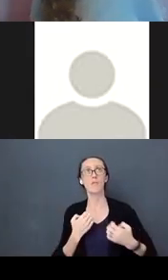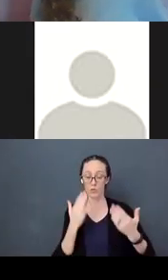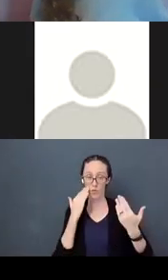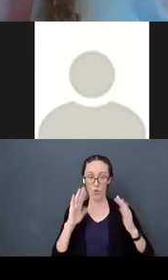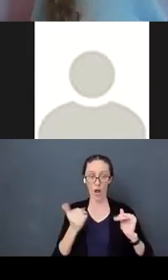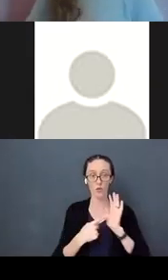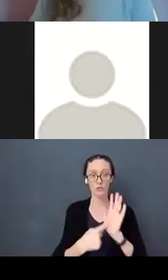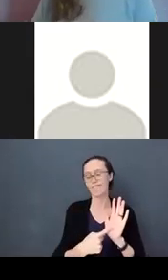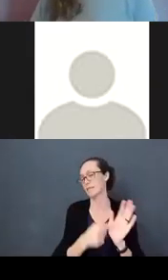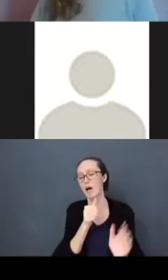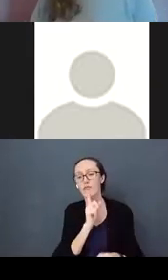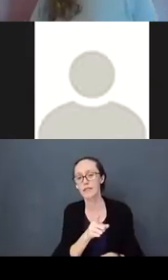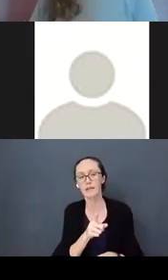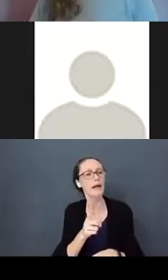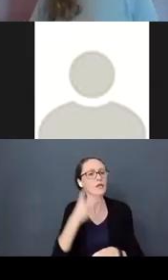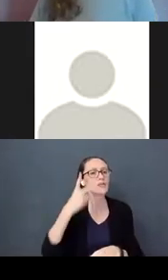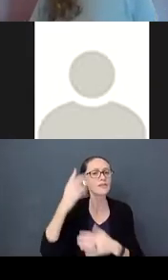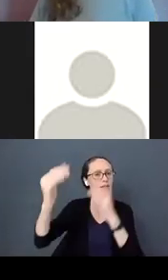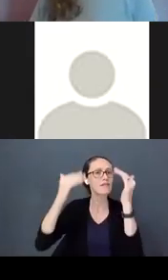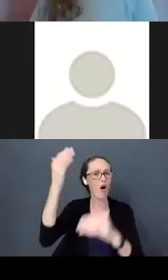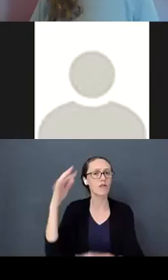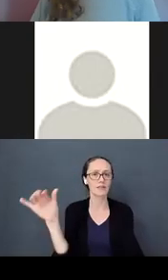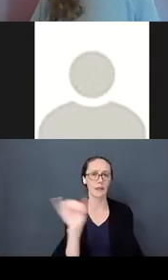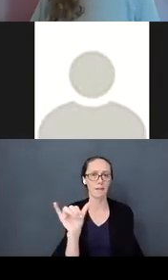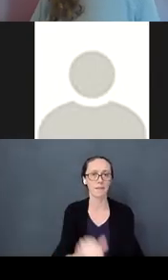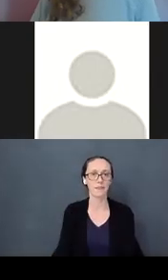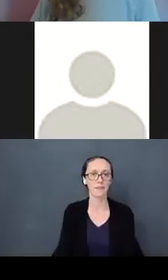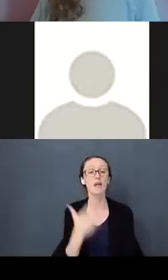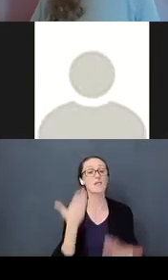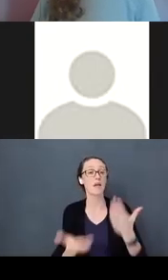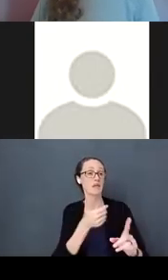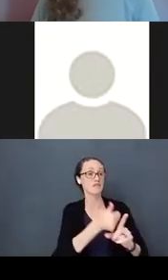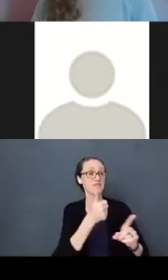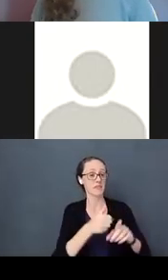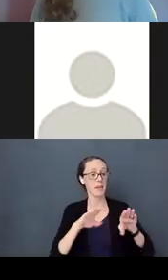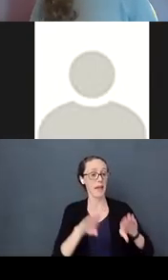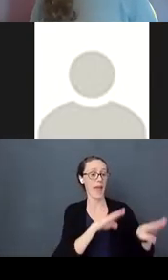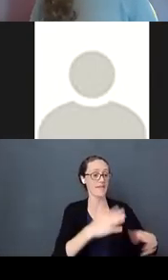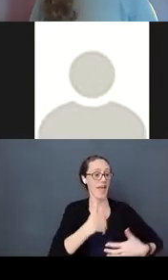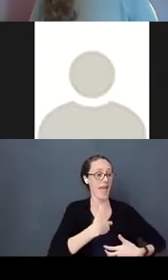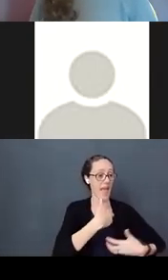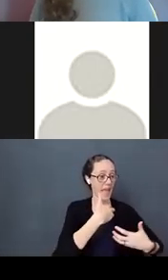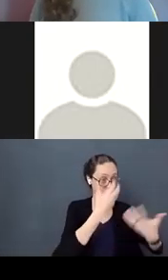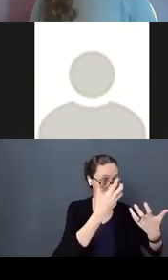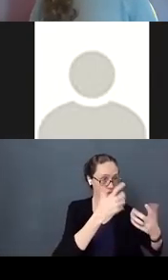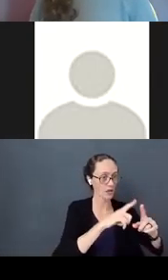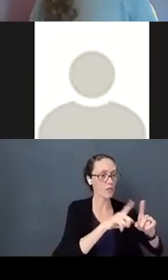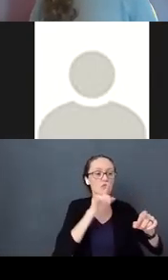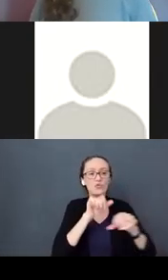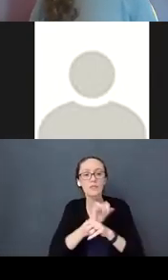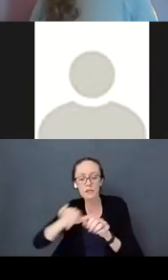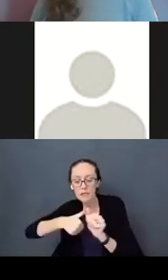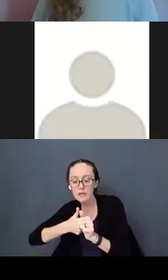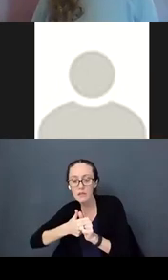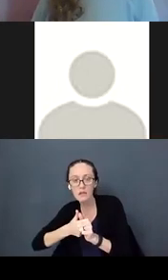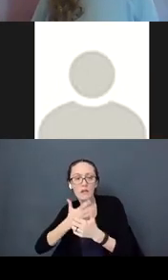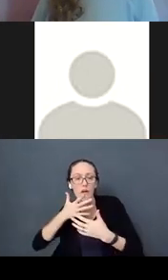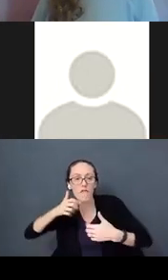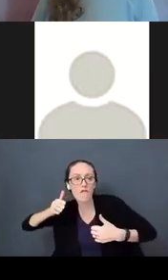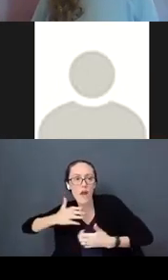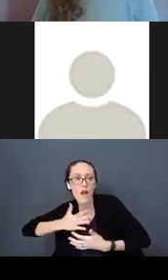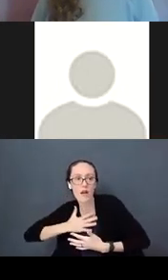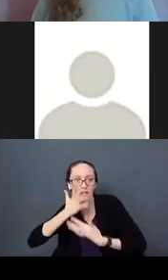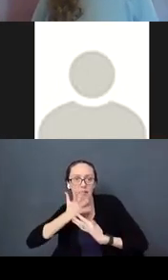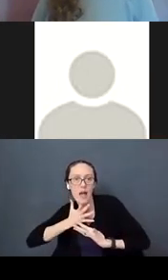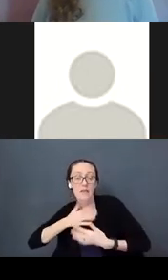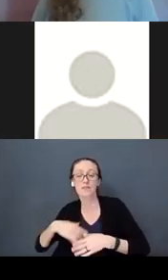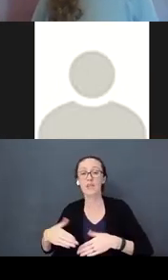too. They may act angry when really they are sad or afraid. They may be violent in their behavior,